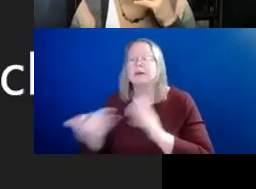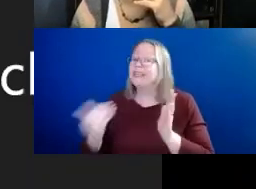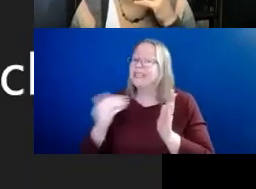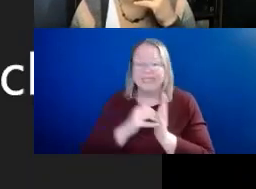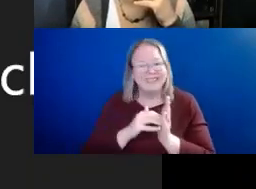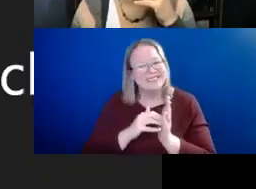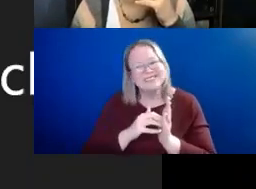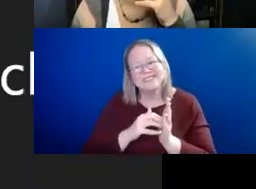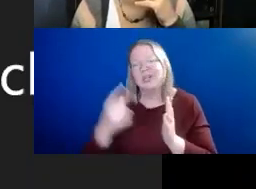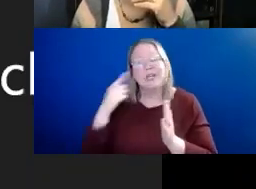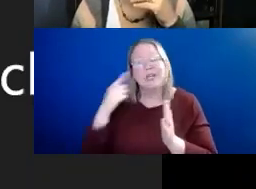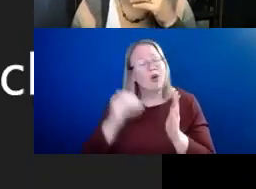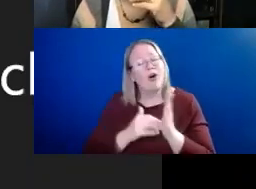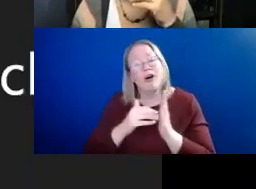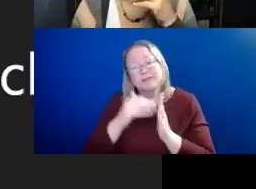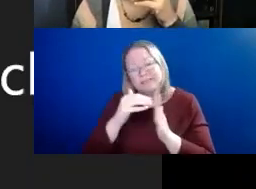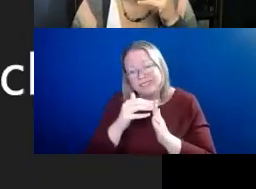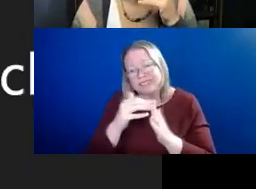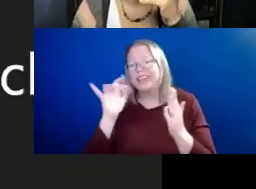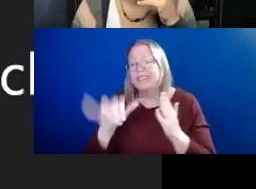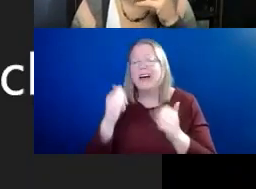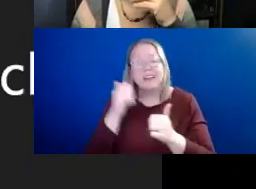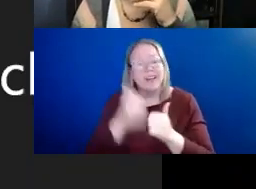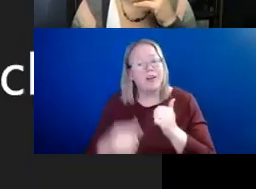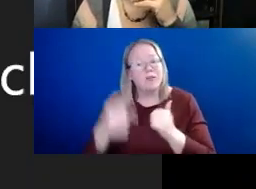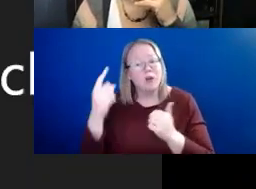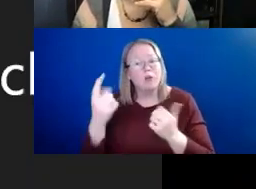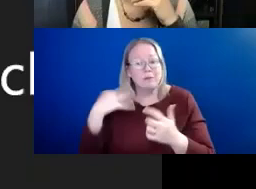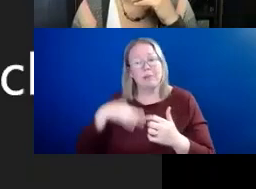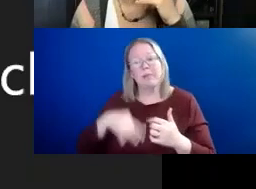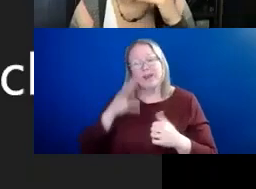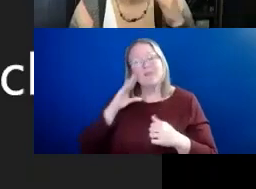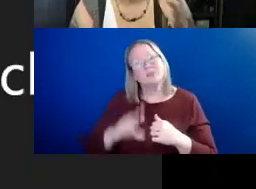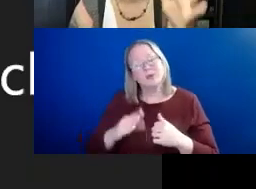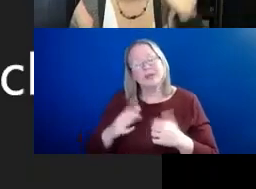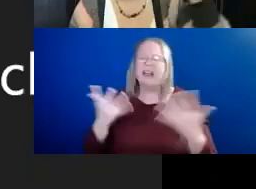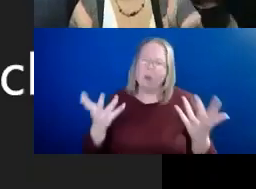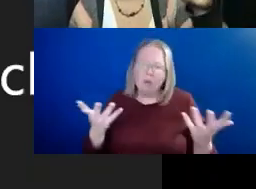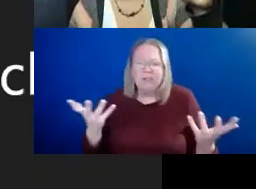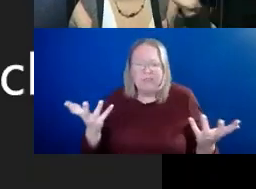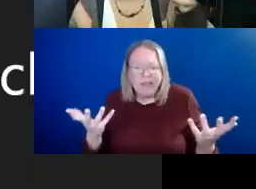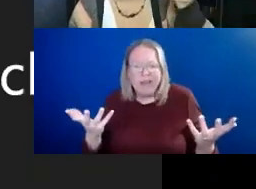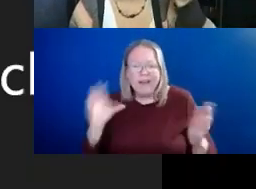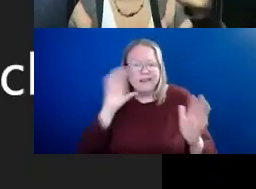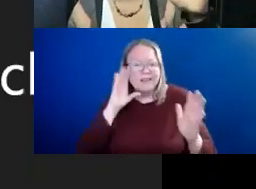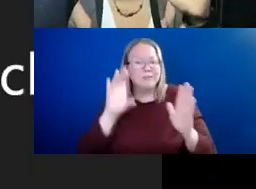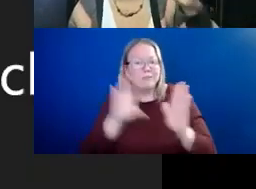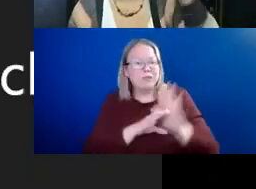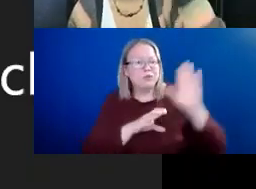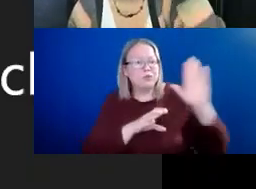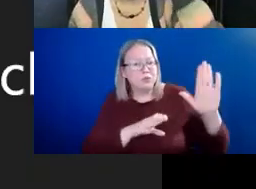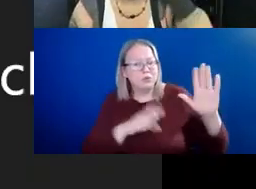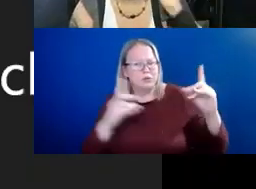13:27:20 that we hear all the time that everybody ends up benefiting, like well yeah, when you put that 13:27:24 cup located graph up there I